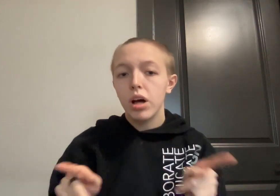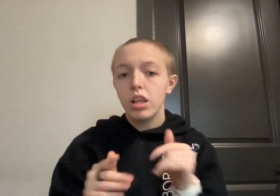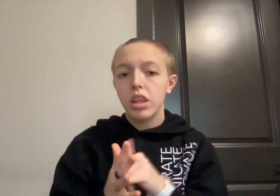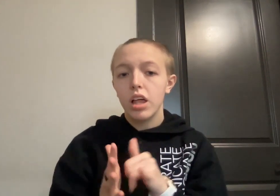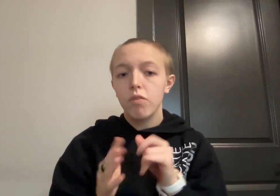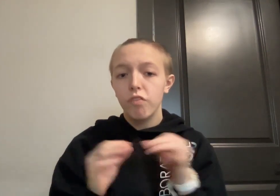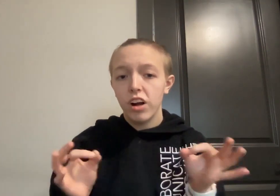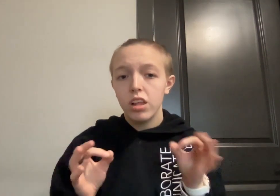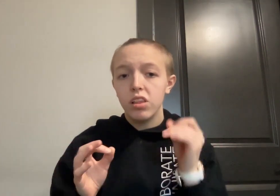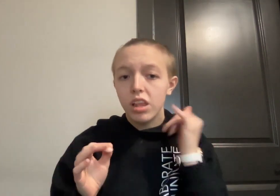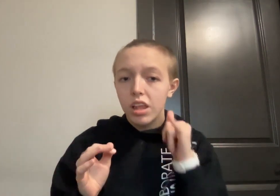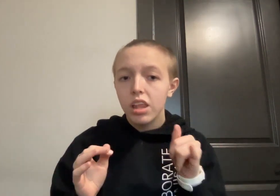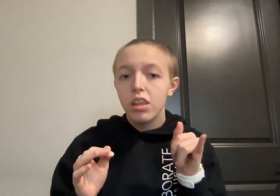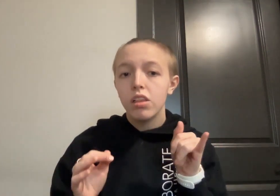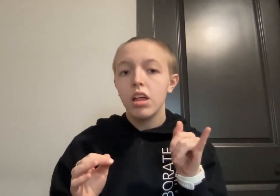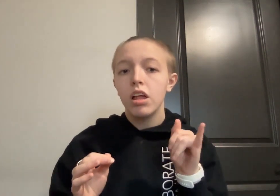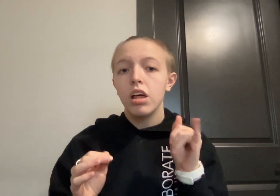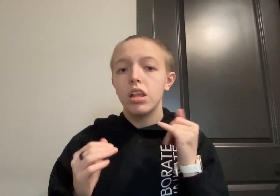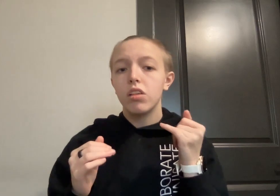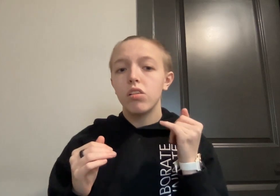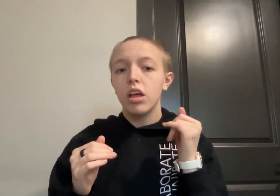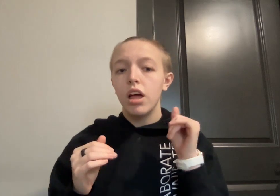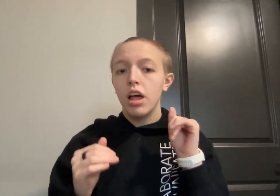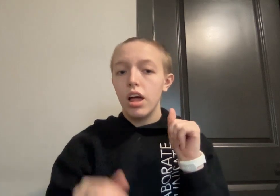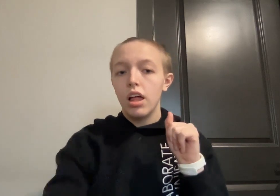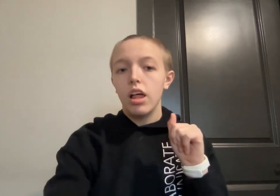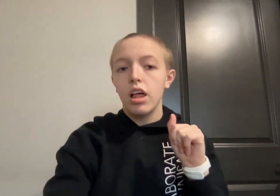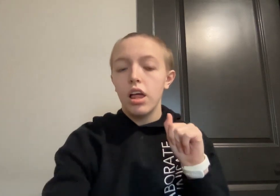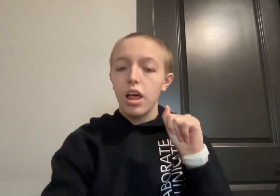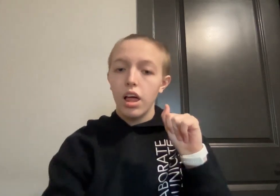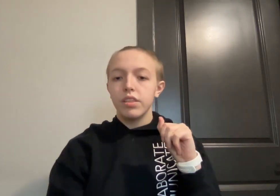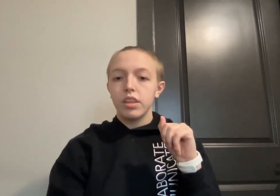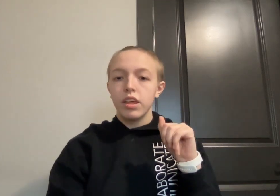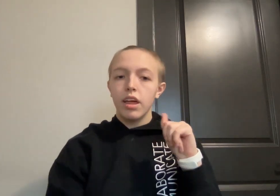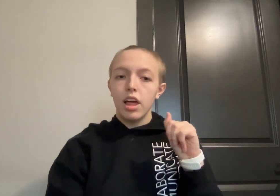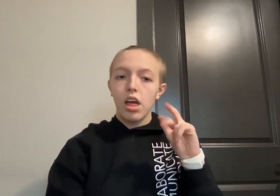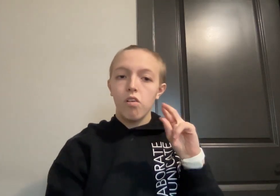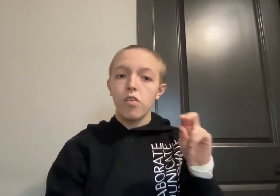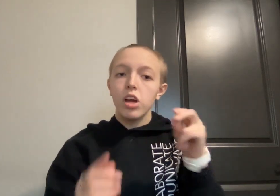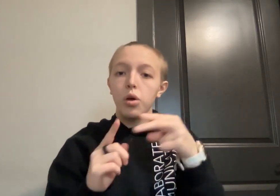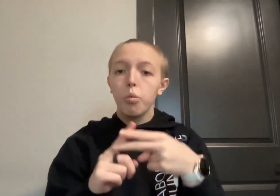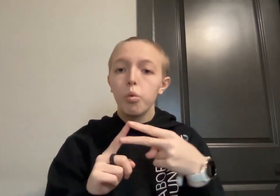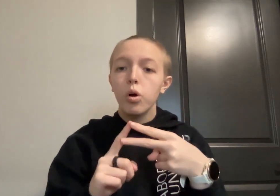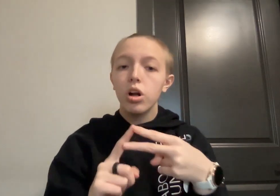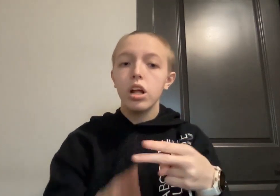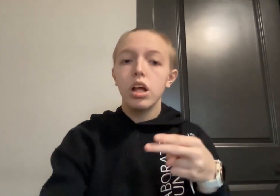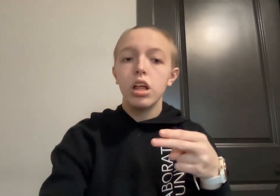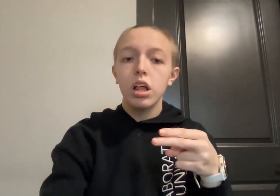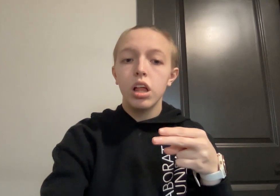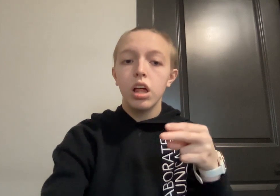but that phrase is just a rewording